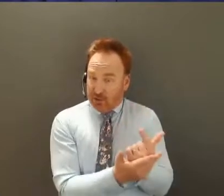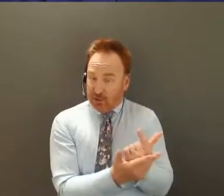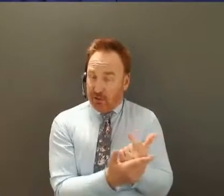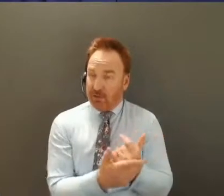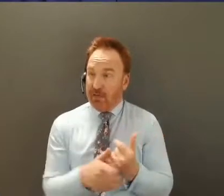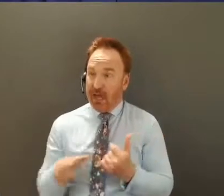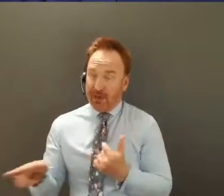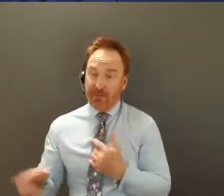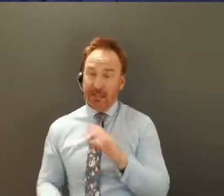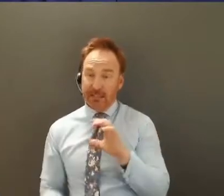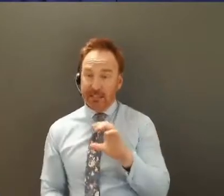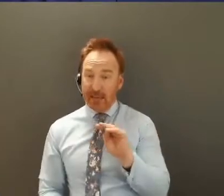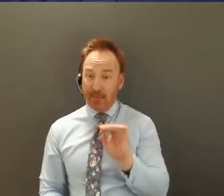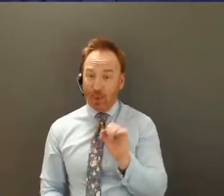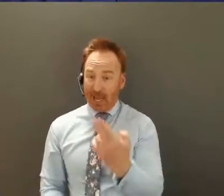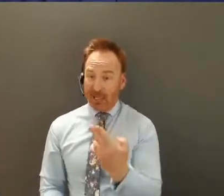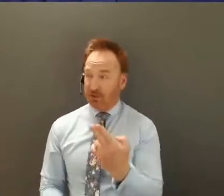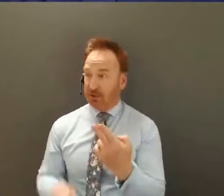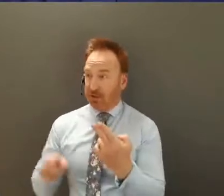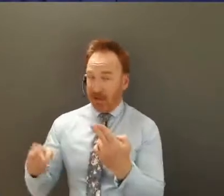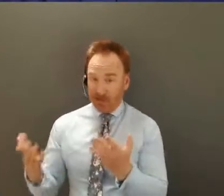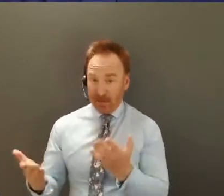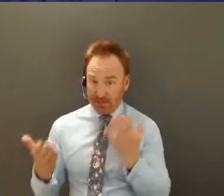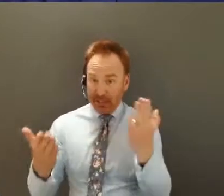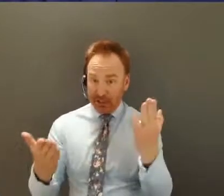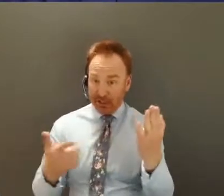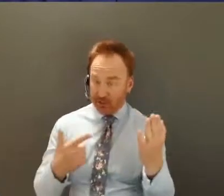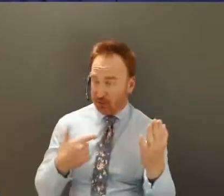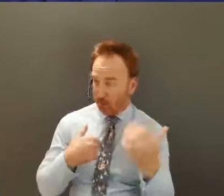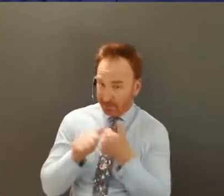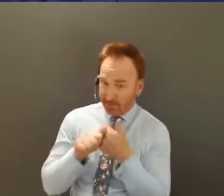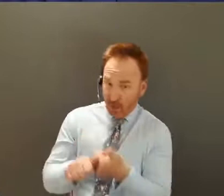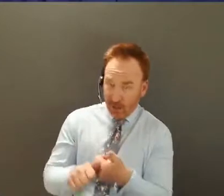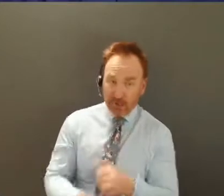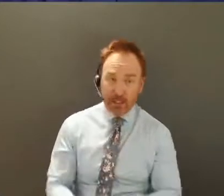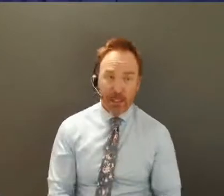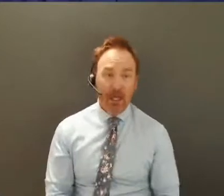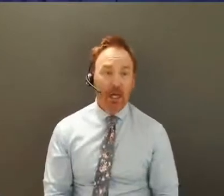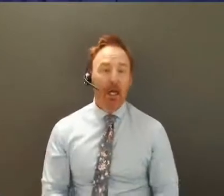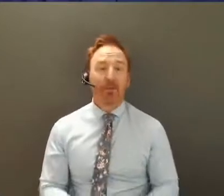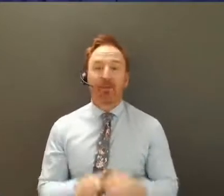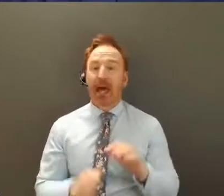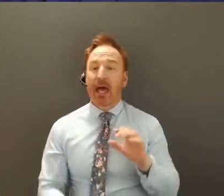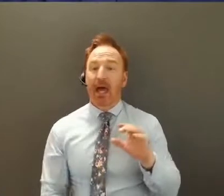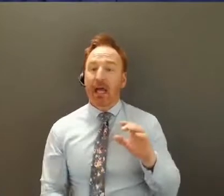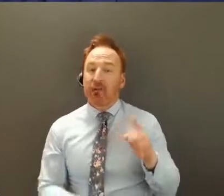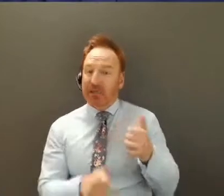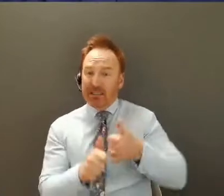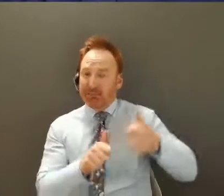to stand with those who are vulnerable and those who were unvaccinated and make sure we